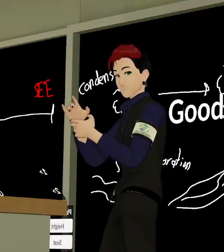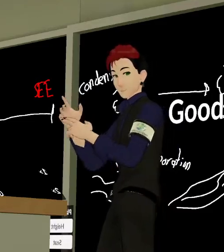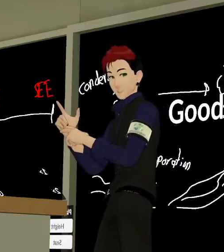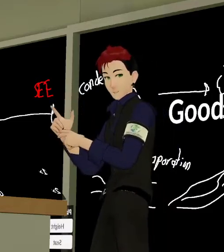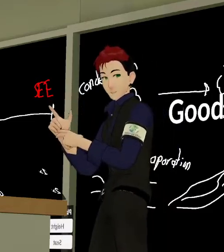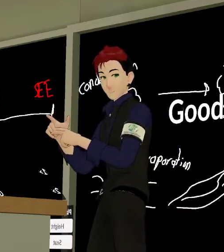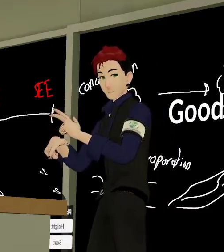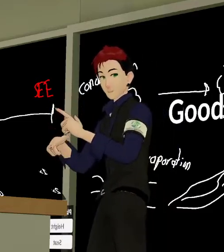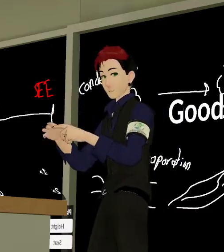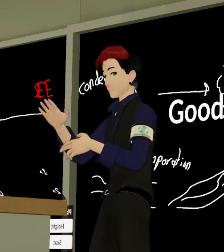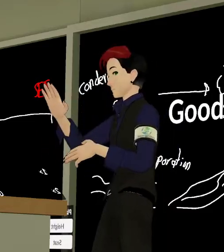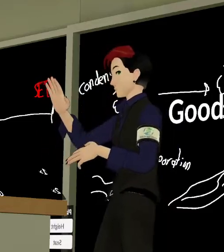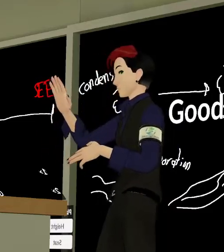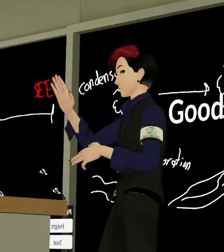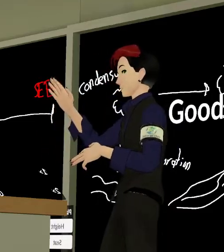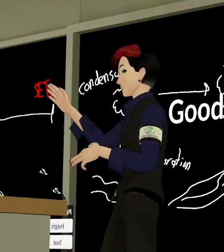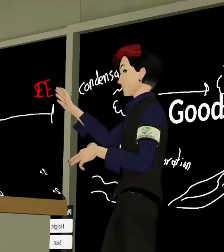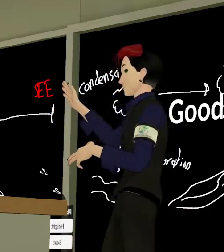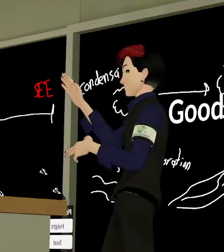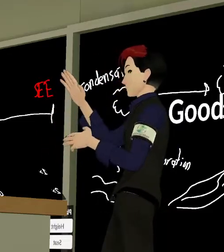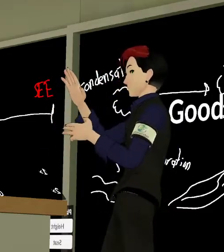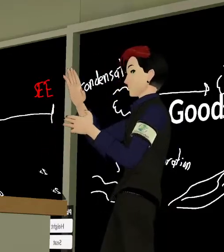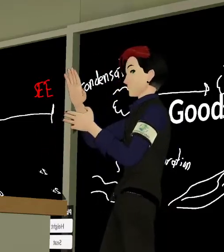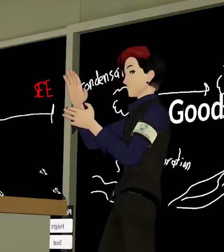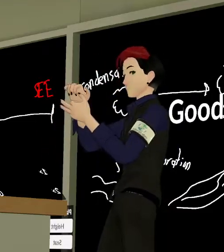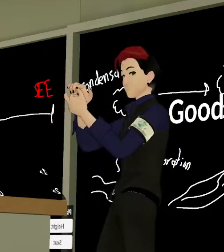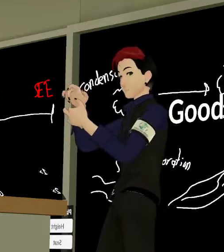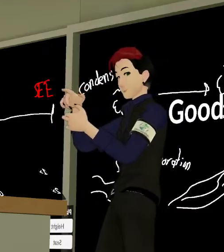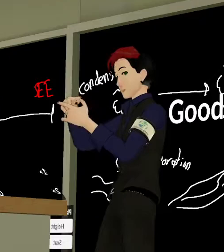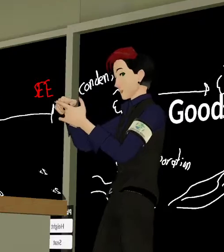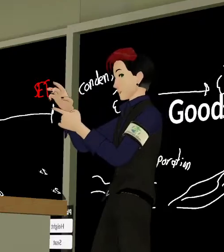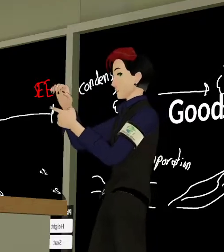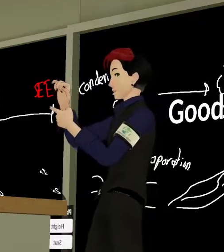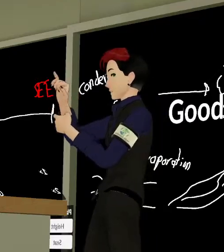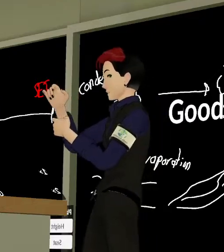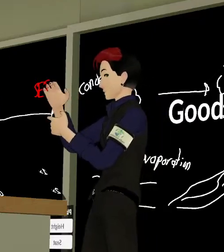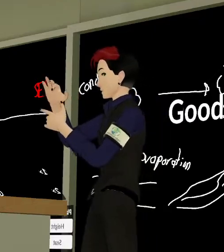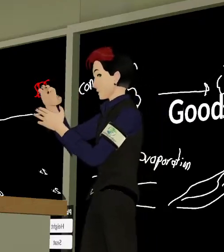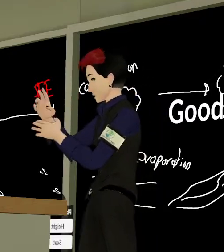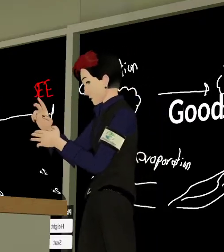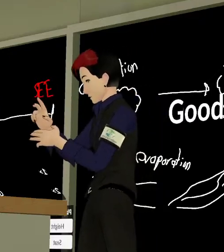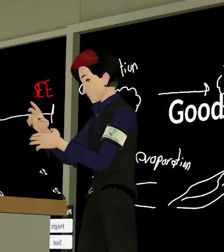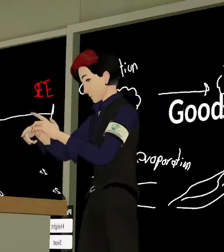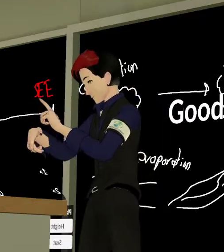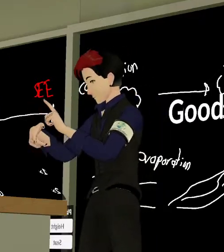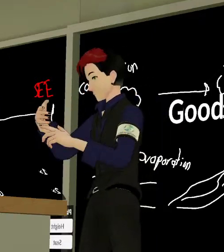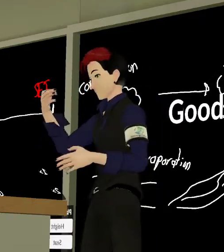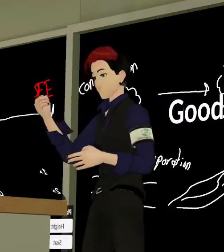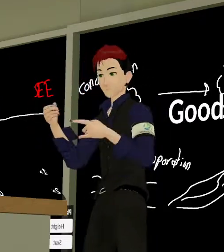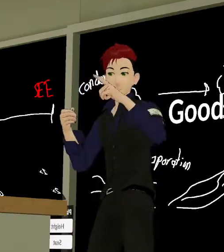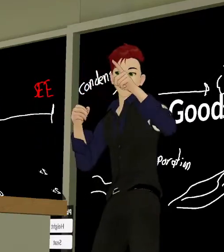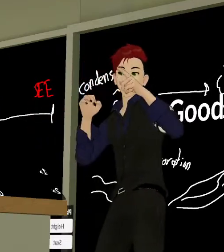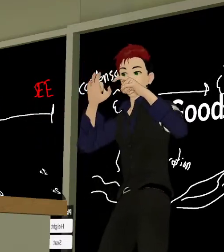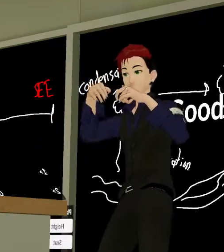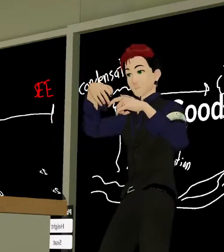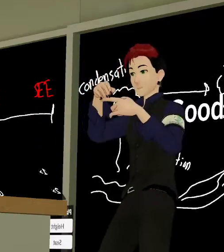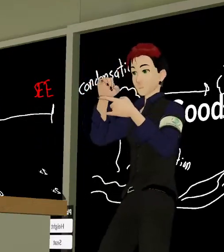evaporation and condensation and